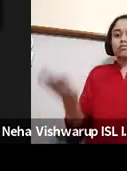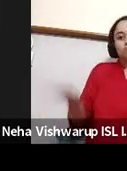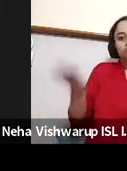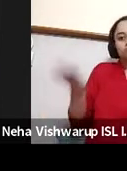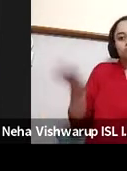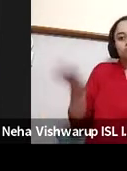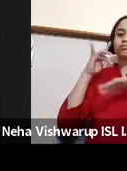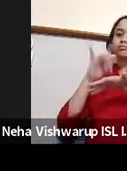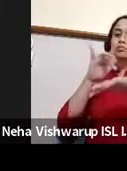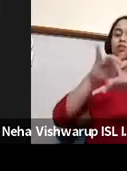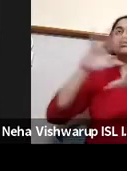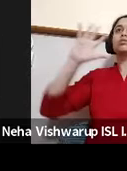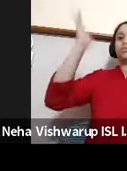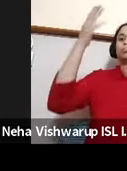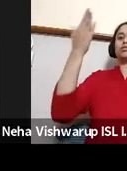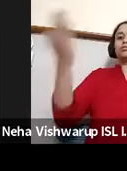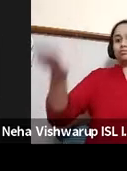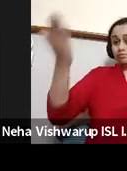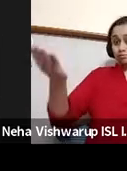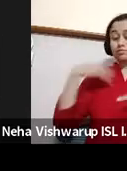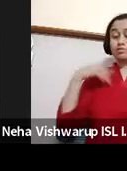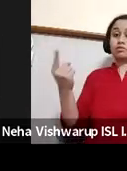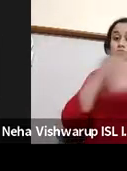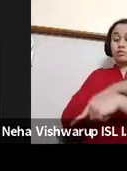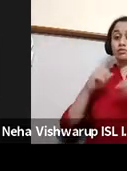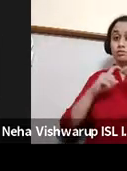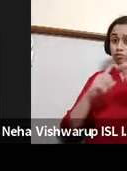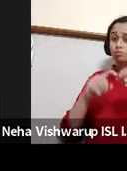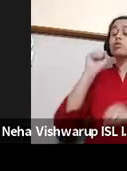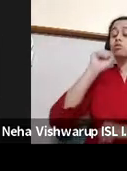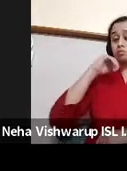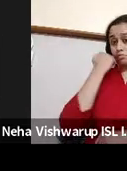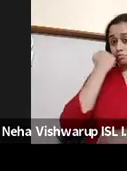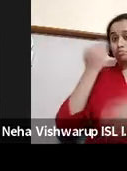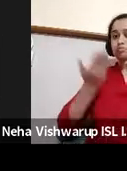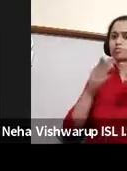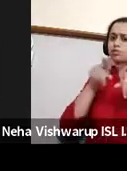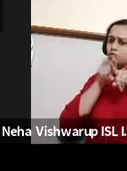the world this begged the question could punjabi's portraits have parallels elsewhere and what might